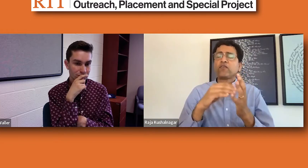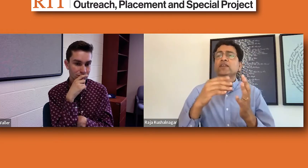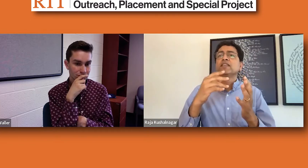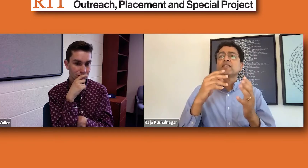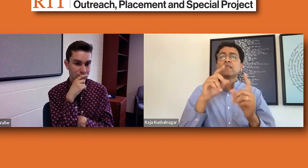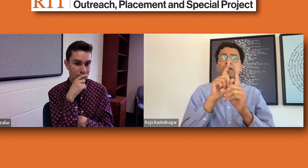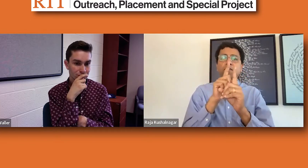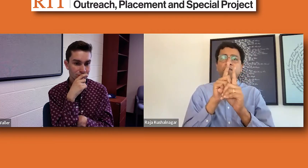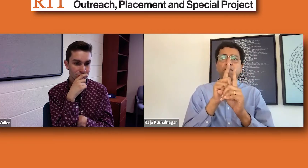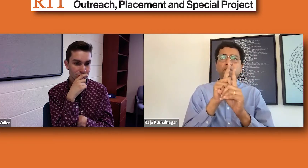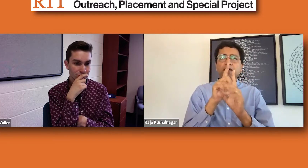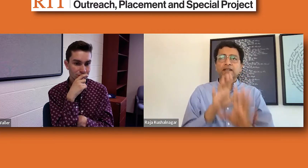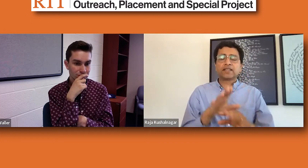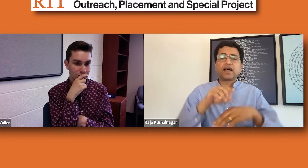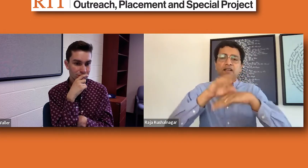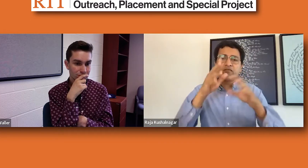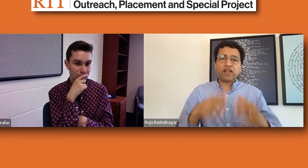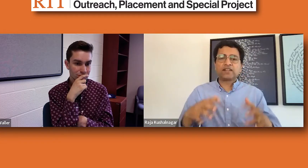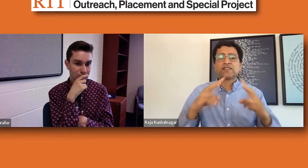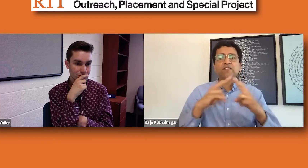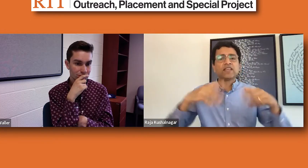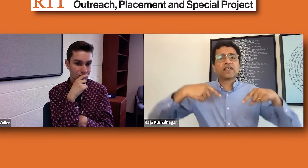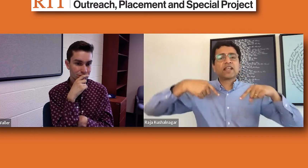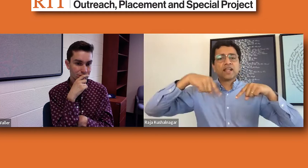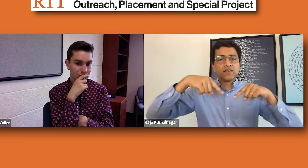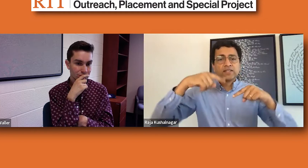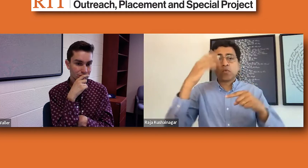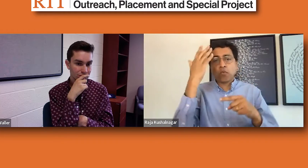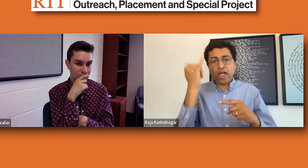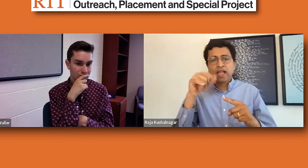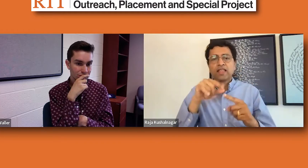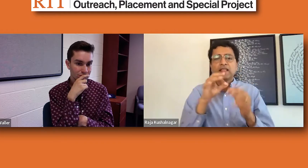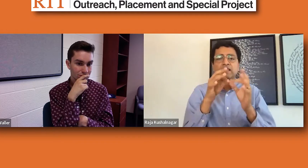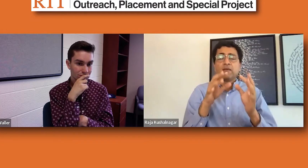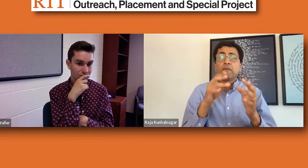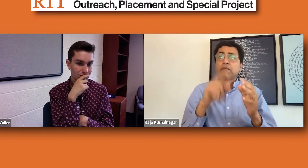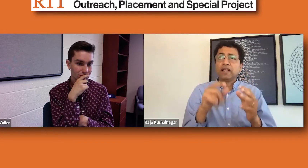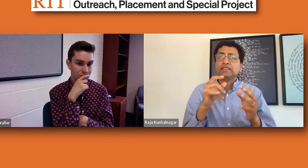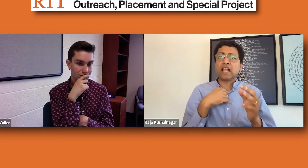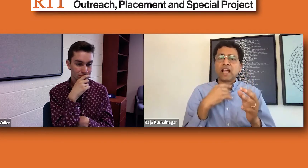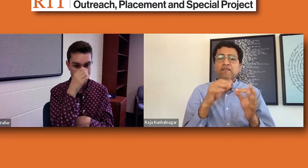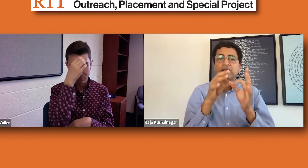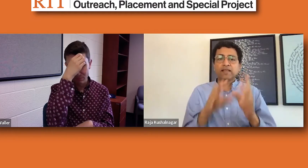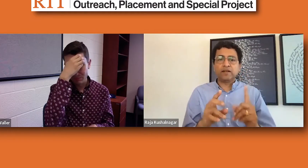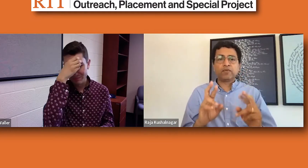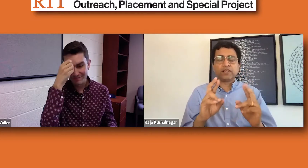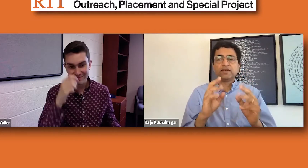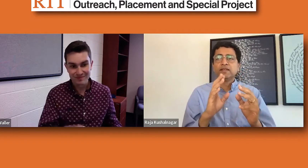Deaf spaces. In regards to Ph.D. studies, it's kind of nerve racking sometimes because